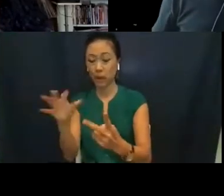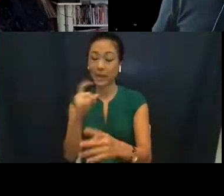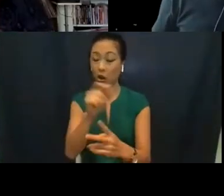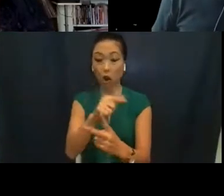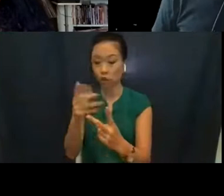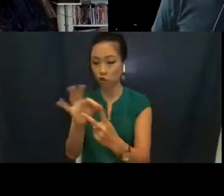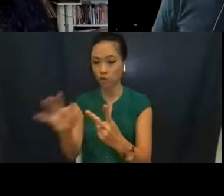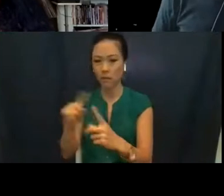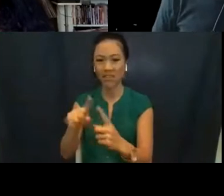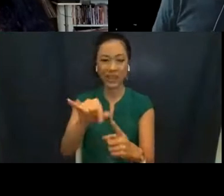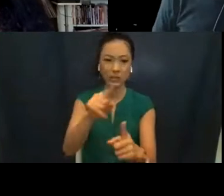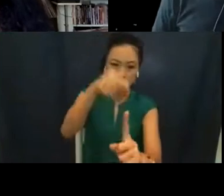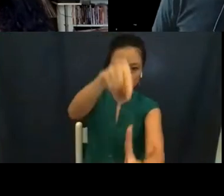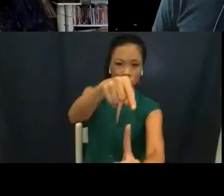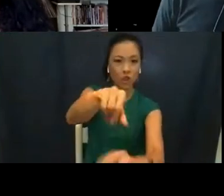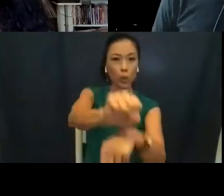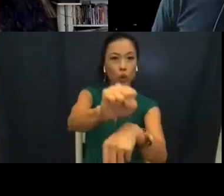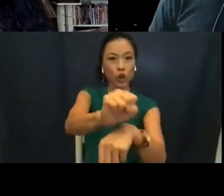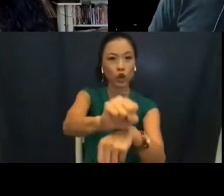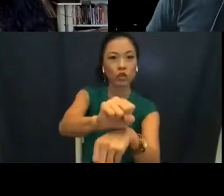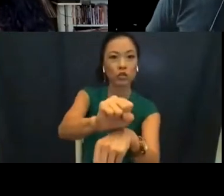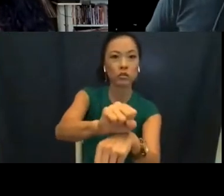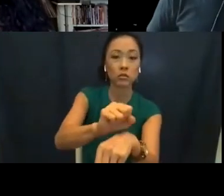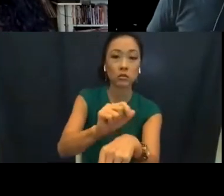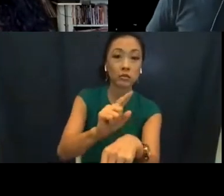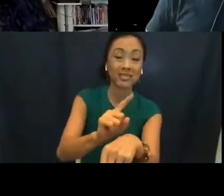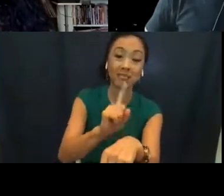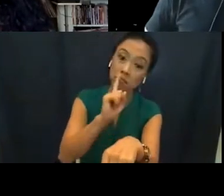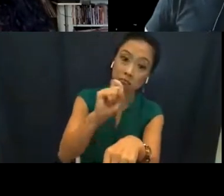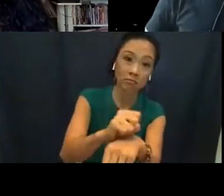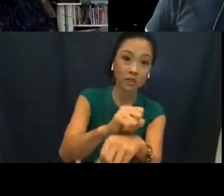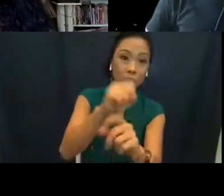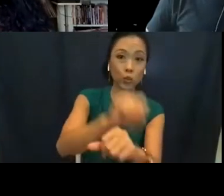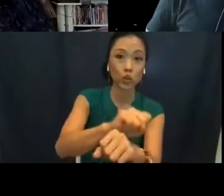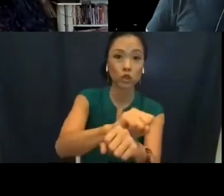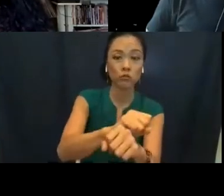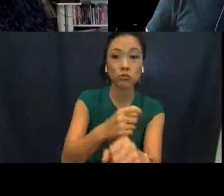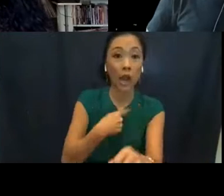work. That is work that, again, I can sit my ass here at home and do that and those